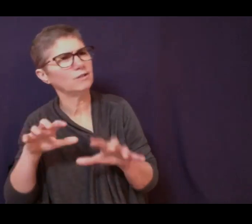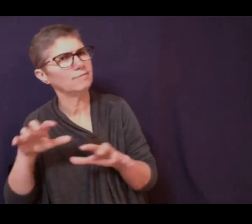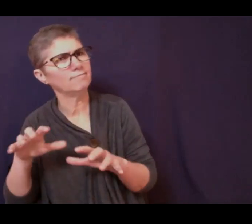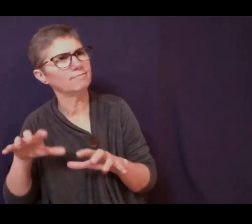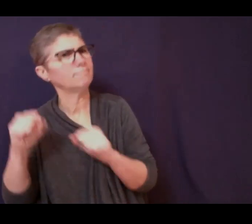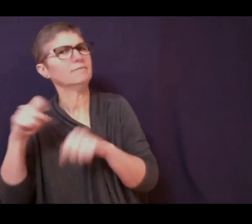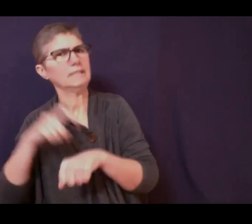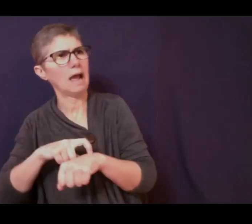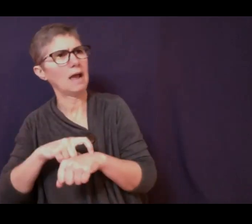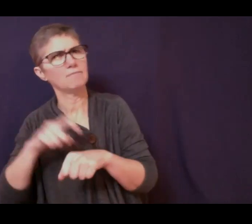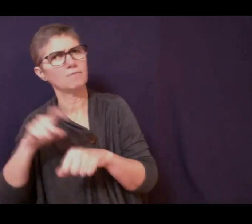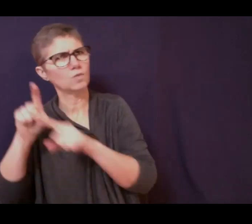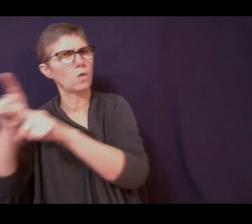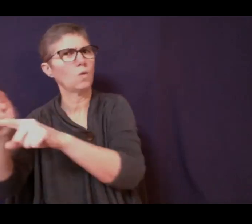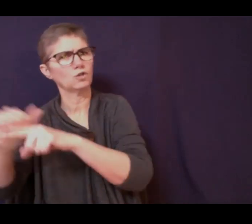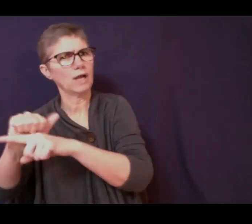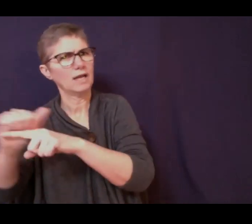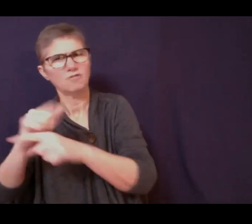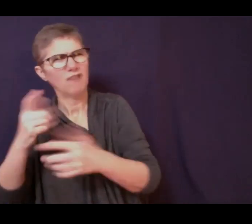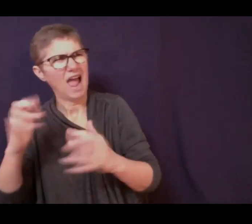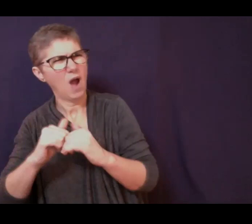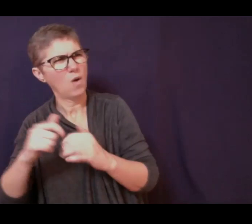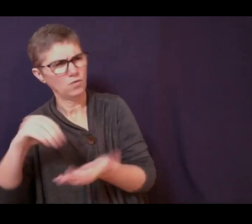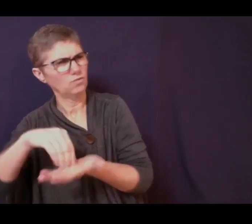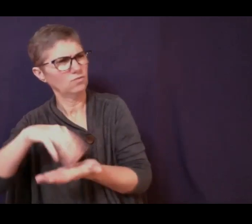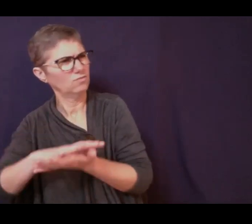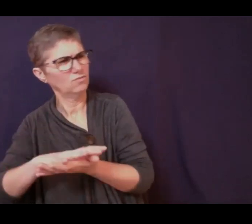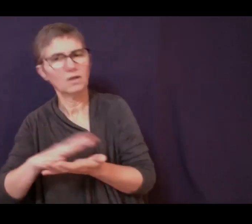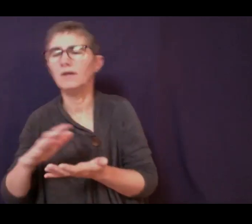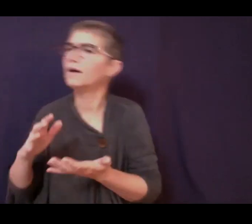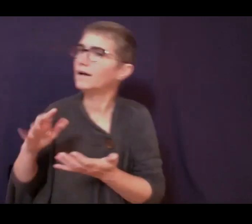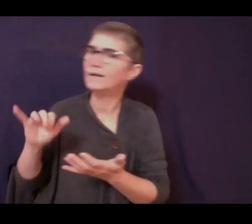I would charge it as regular sick if she wanted to vacation instead she could use vacation but